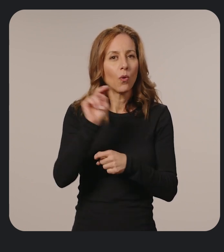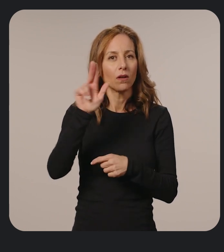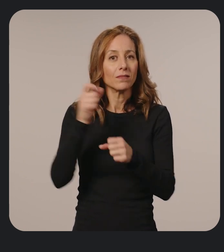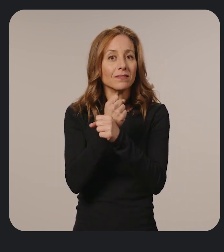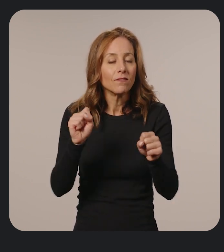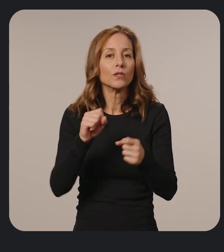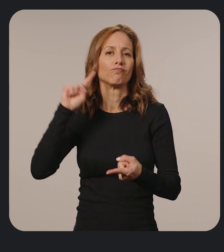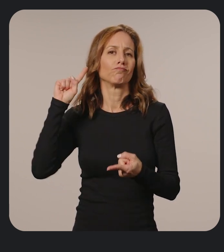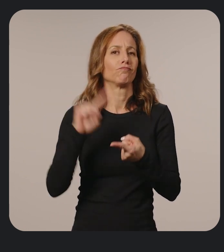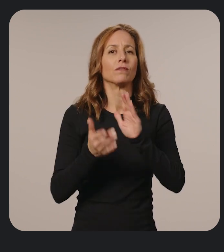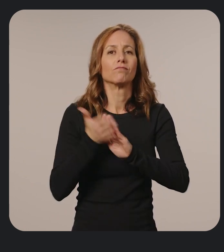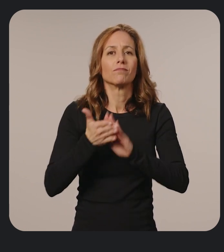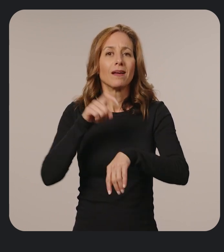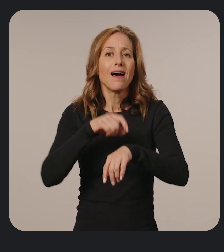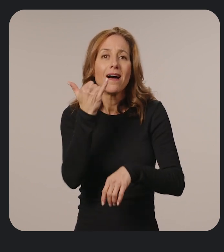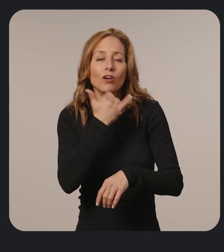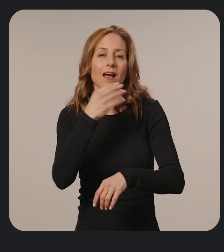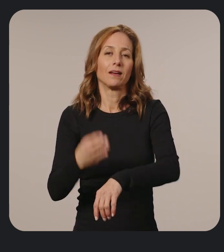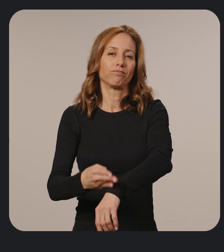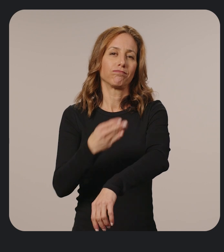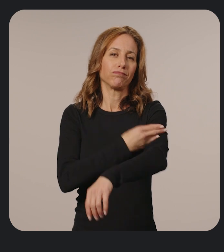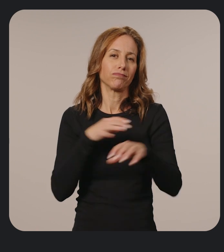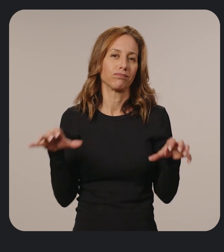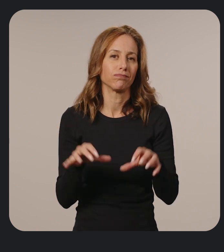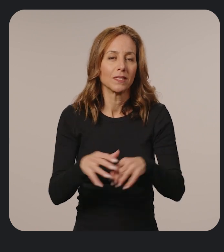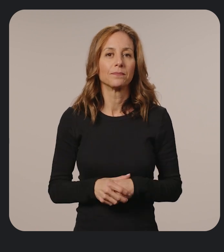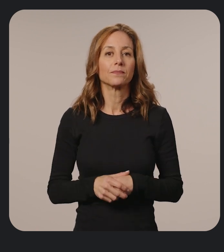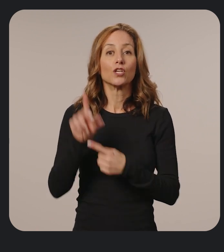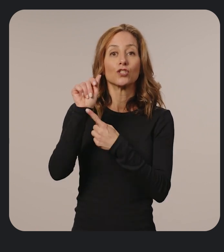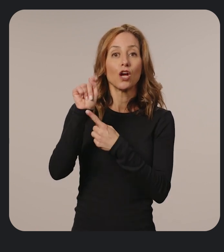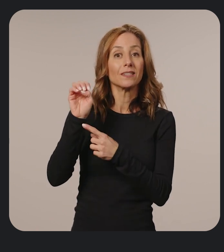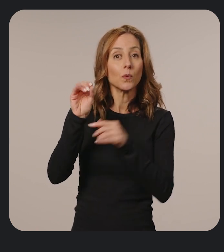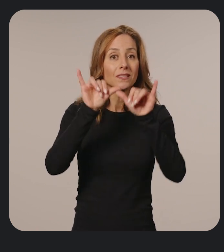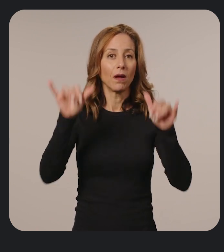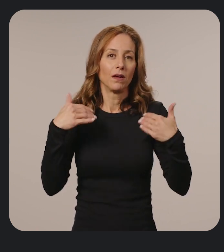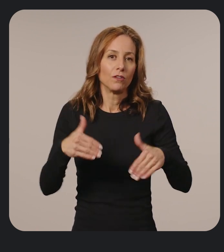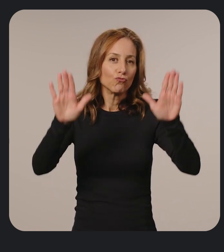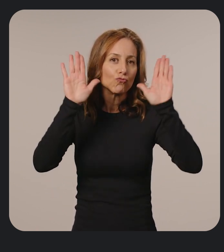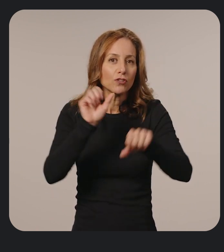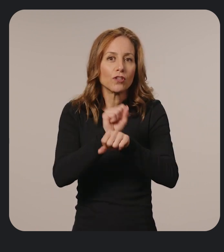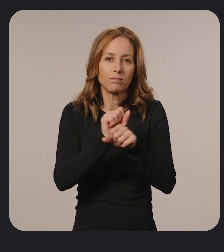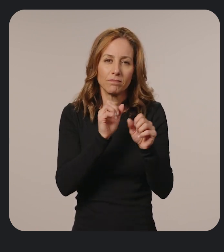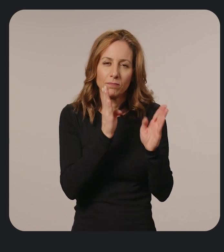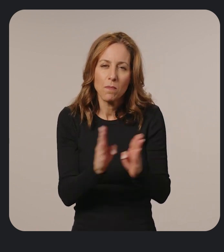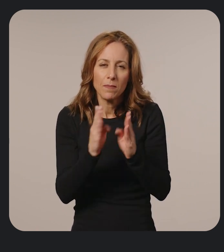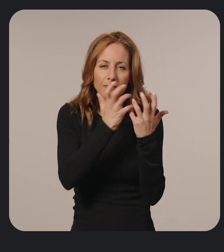reducing runtime errors and improving performance. The Dart ecosystem has done a great job preparing for this moment.